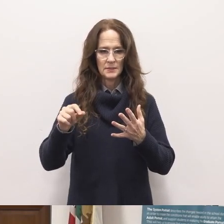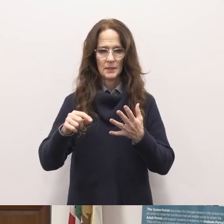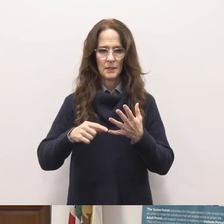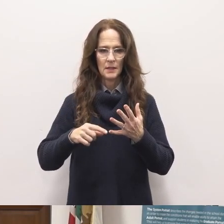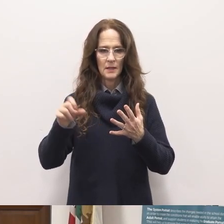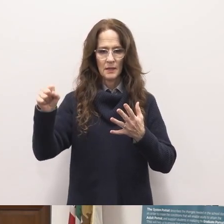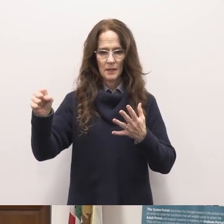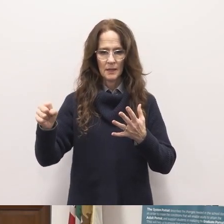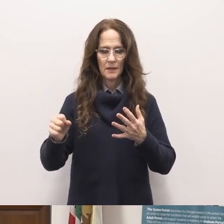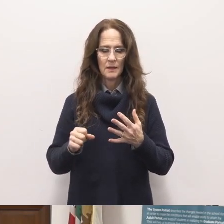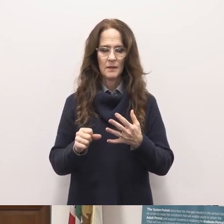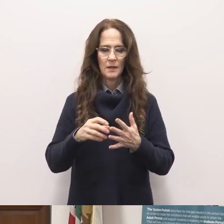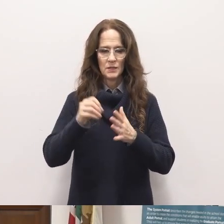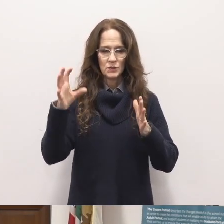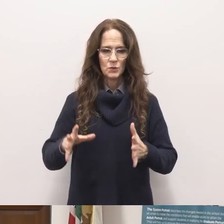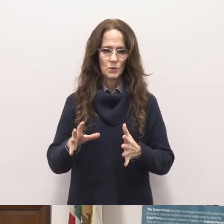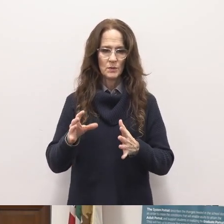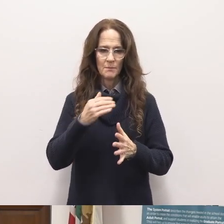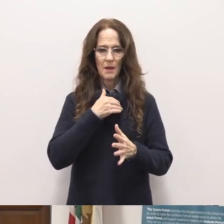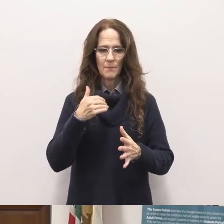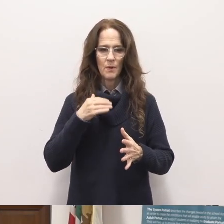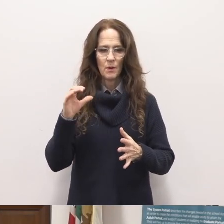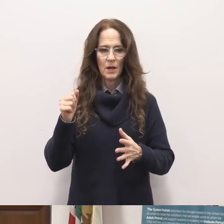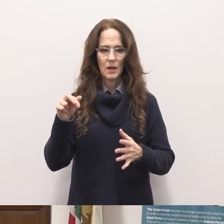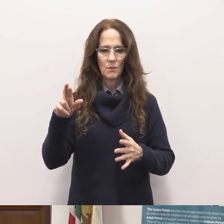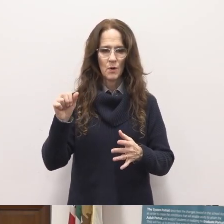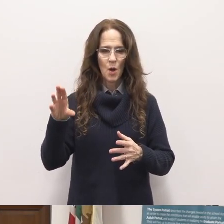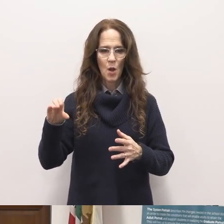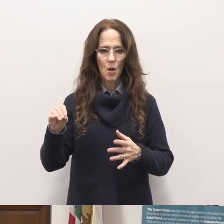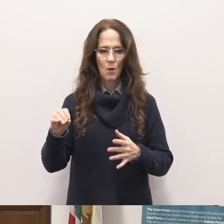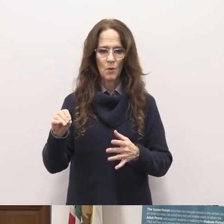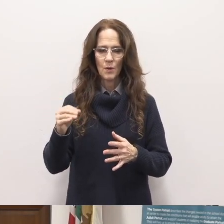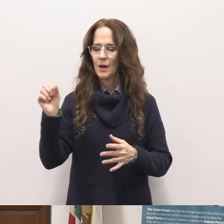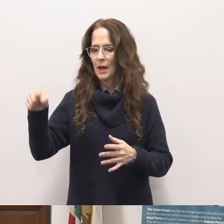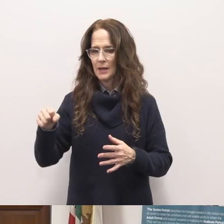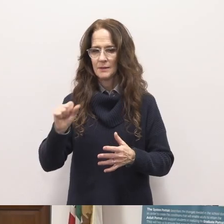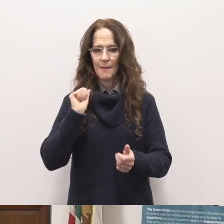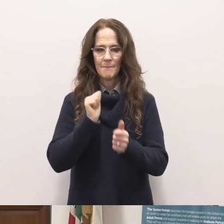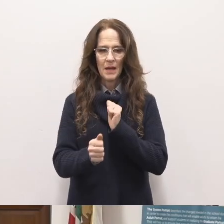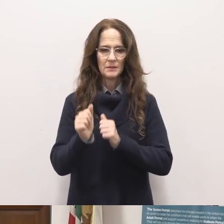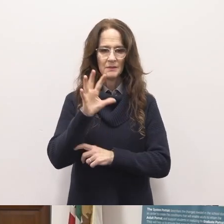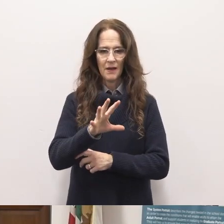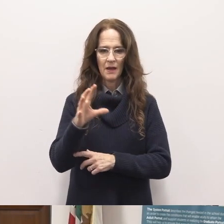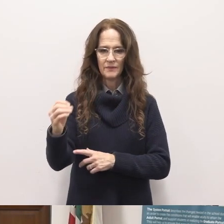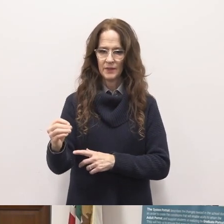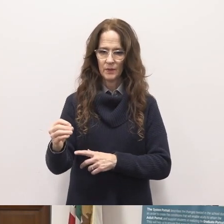And student member Arroyo, preferential vote. Aye. That passes 5-0. Thank you.